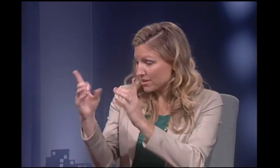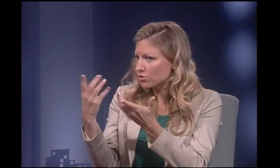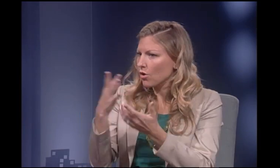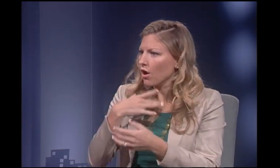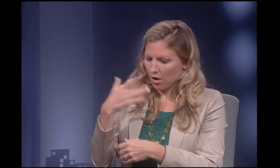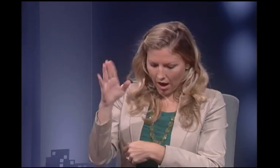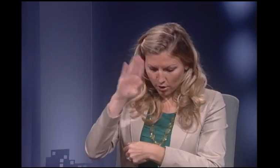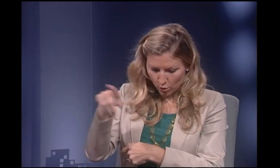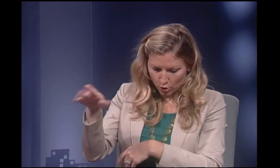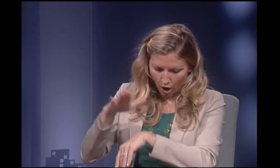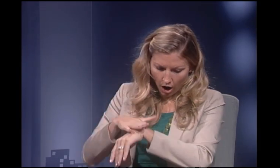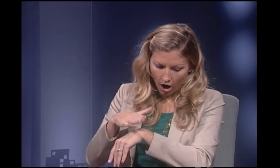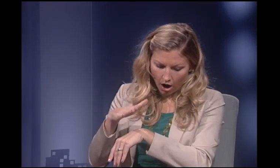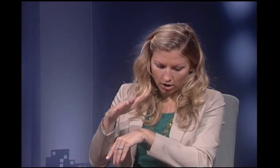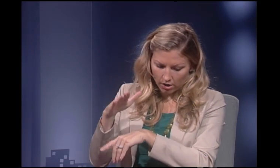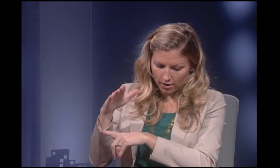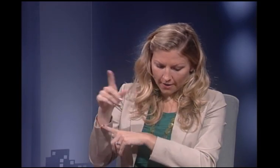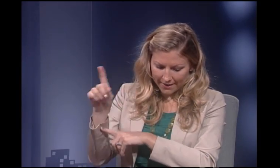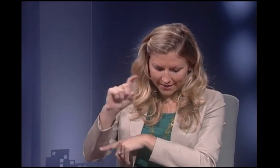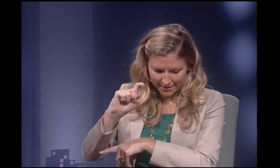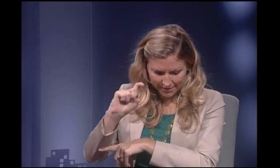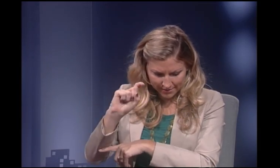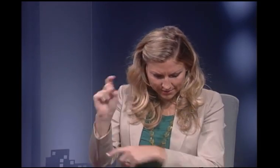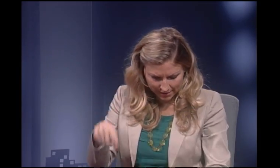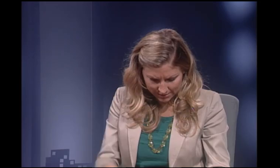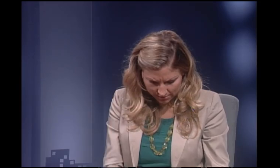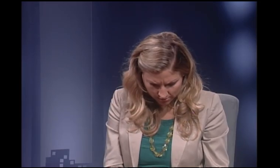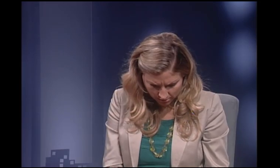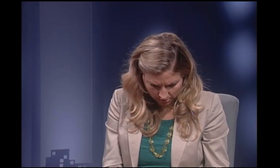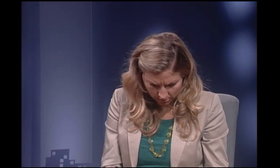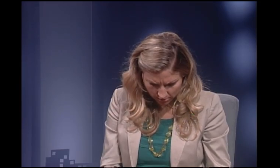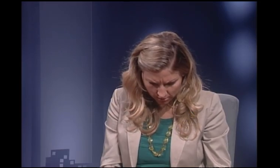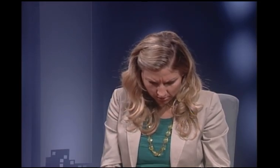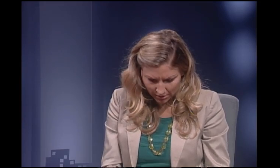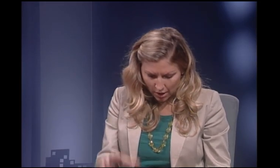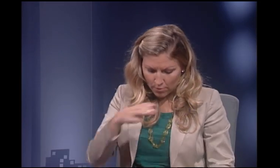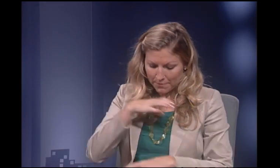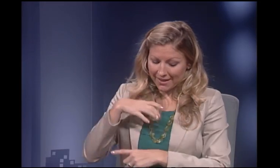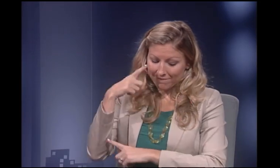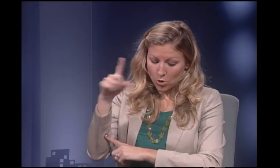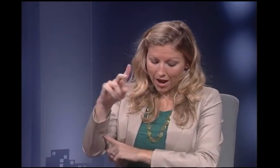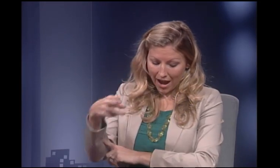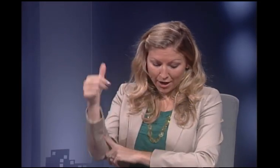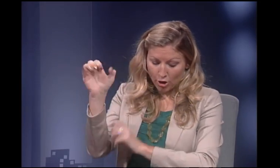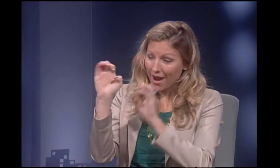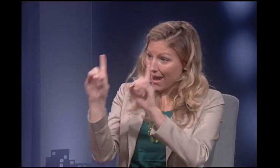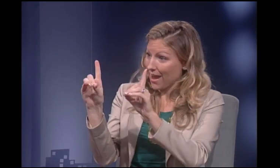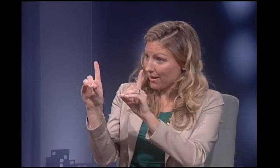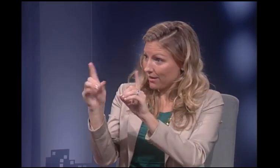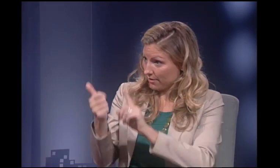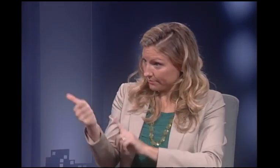Since we're talking about education, I know that you are on the Texas Committee for Higher Education?